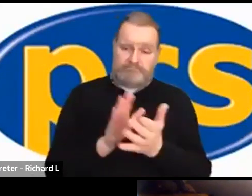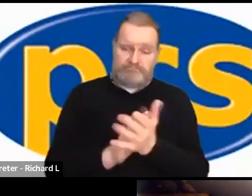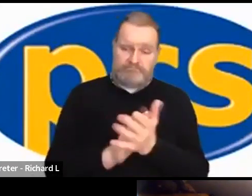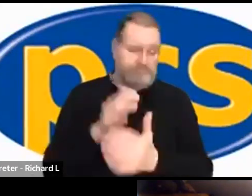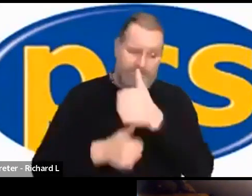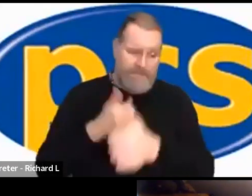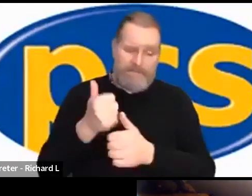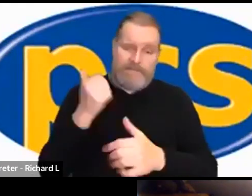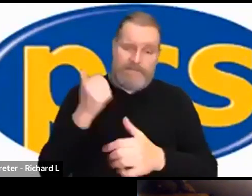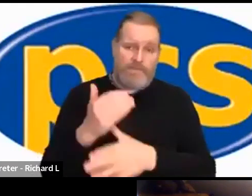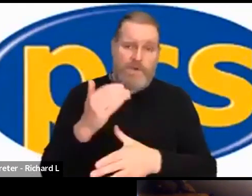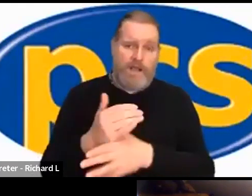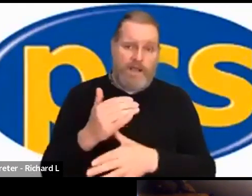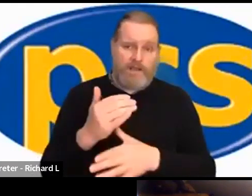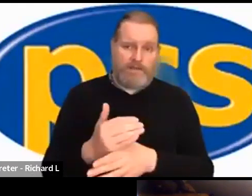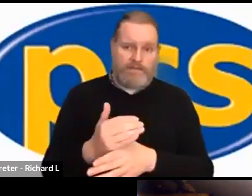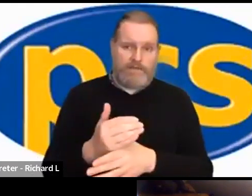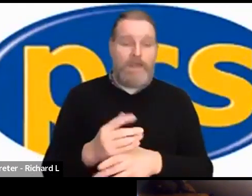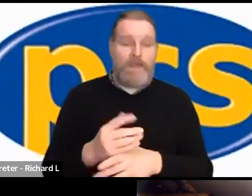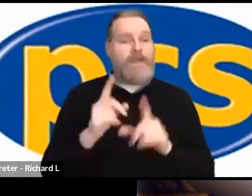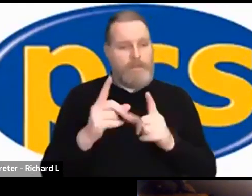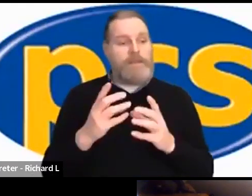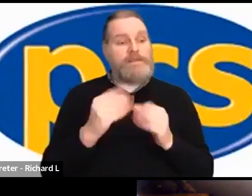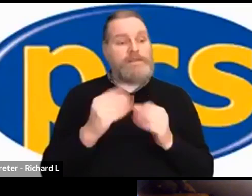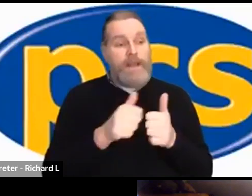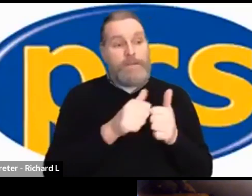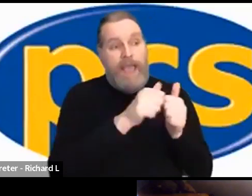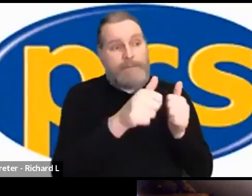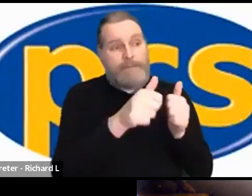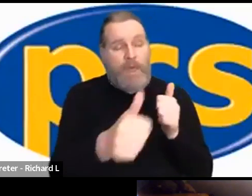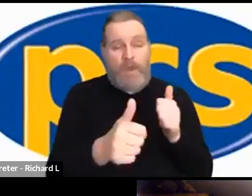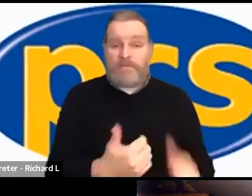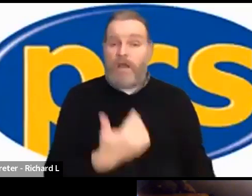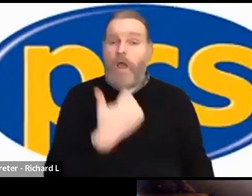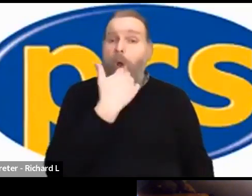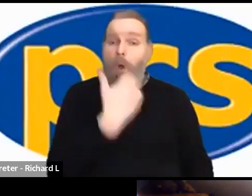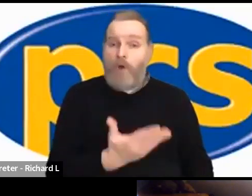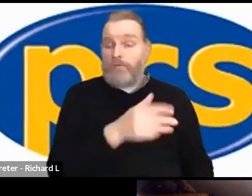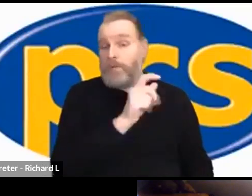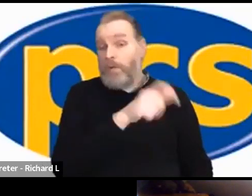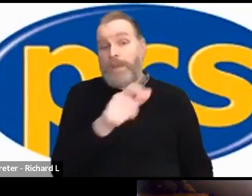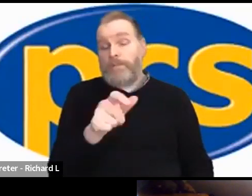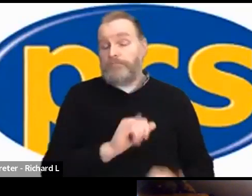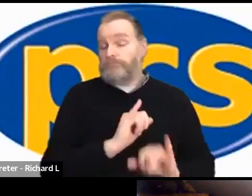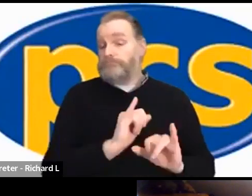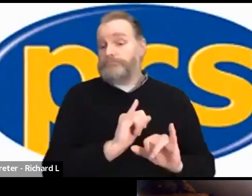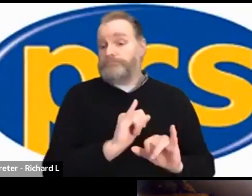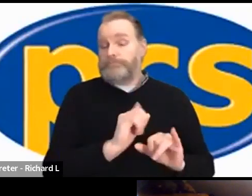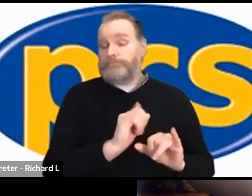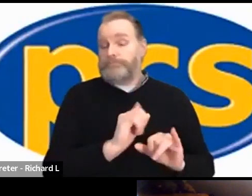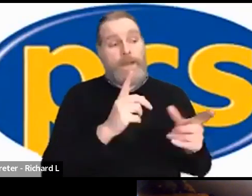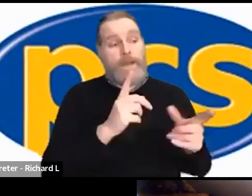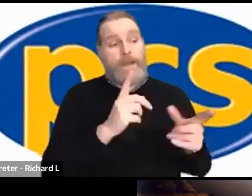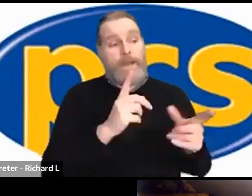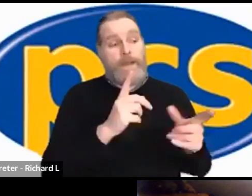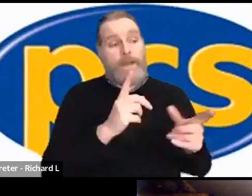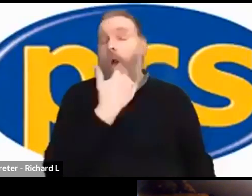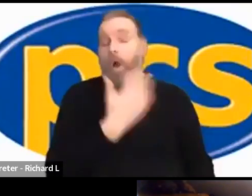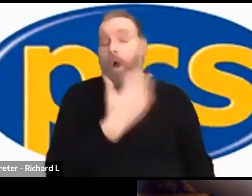And as we've heard from some of the questions so stions, some of our employers are are nasty, vindictive pieces of work, right